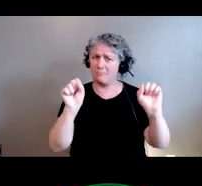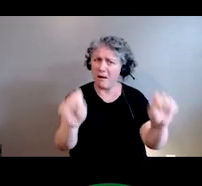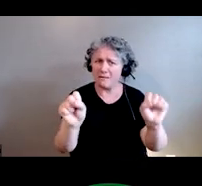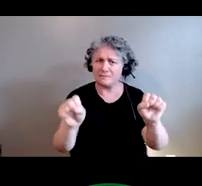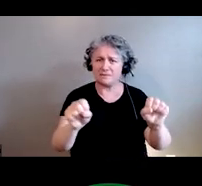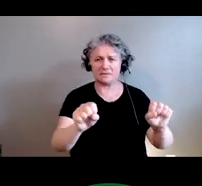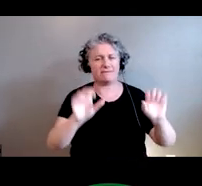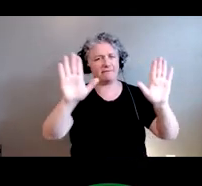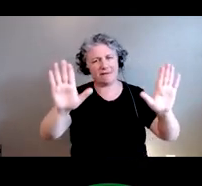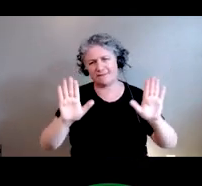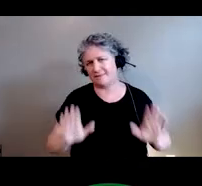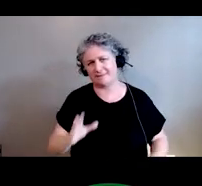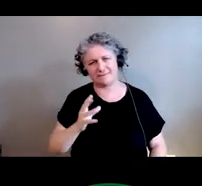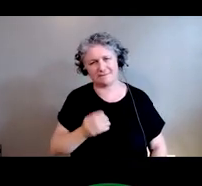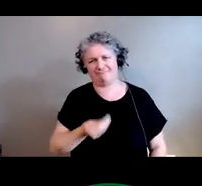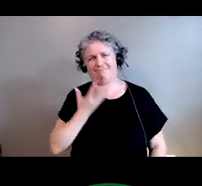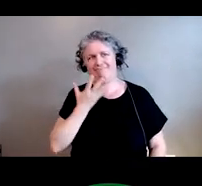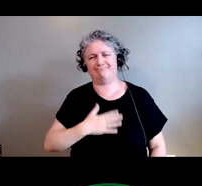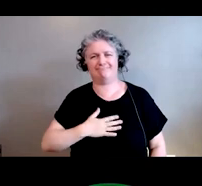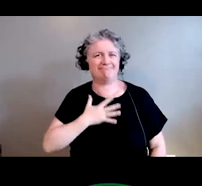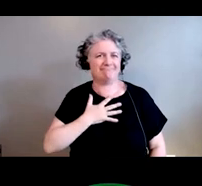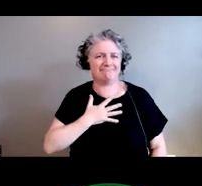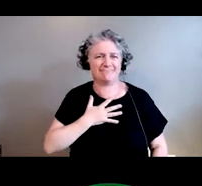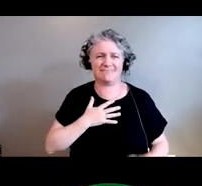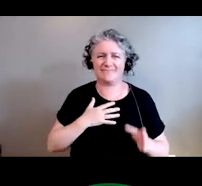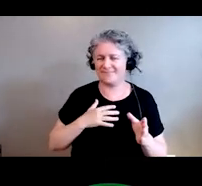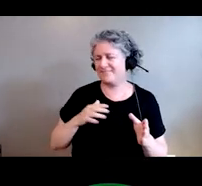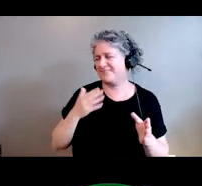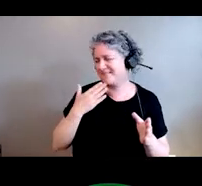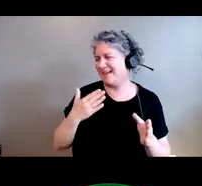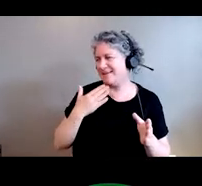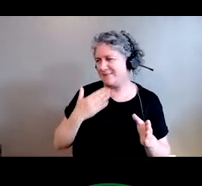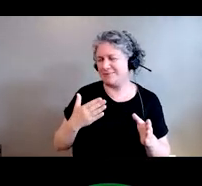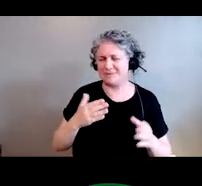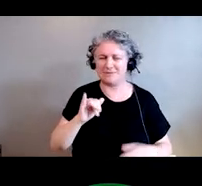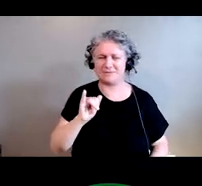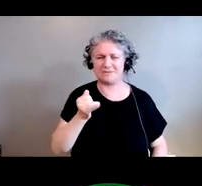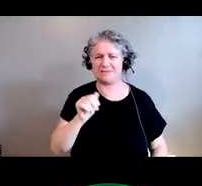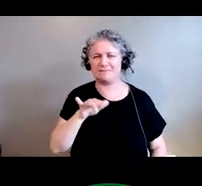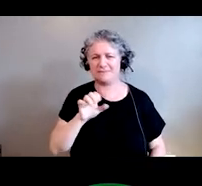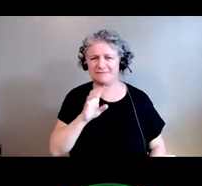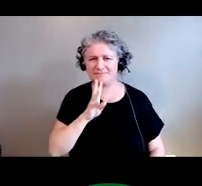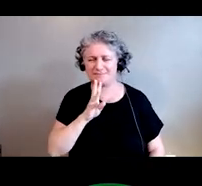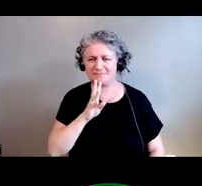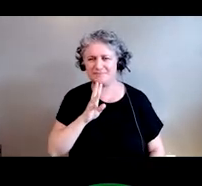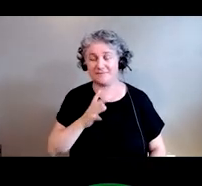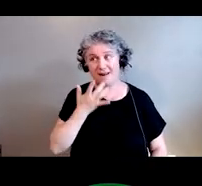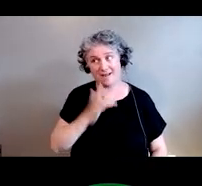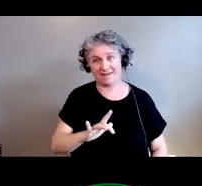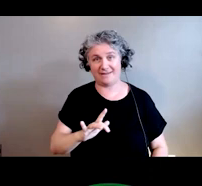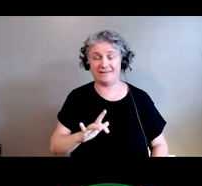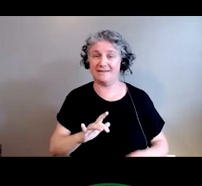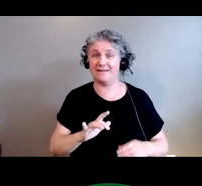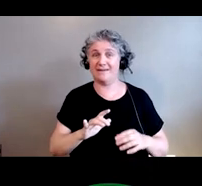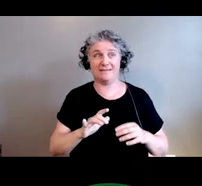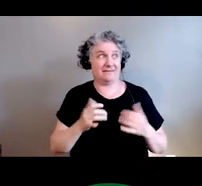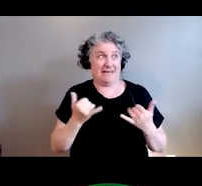Yeah, thank you. Yeah, we're very lucky. We're in the midst of another incredible summer.